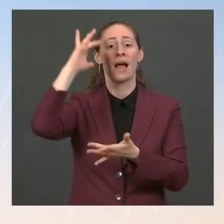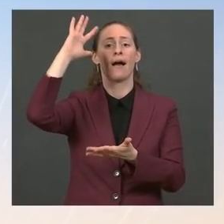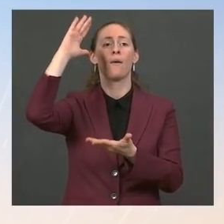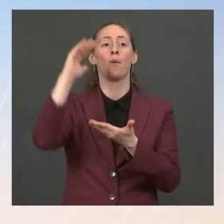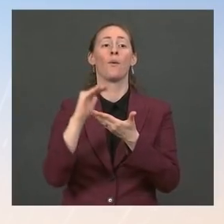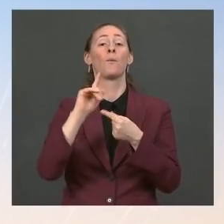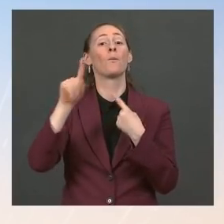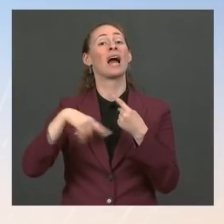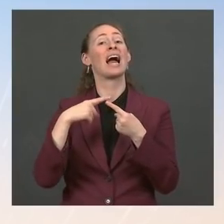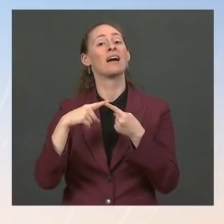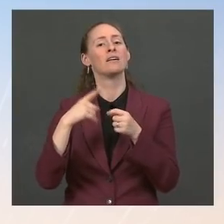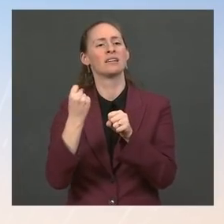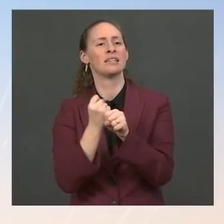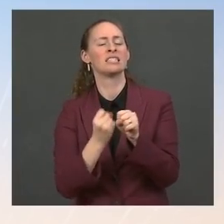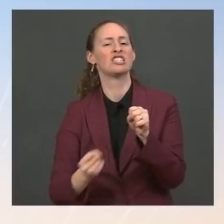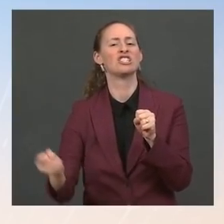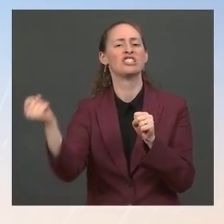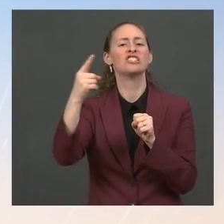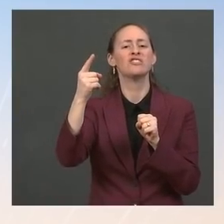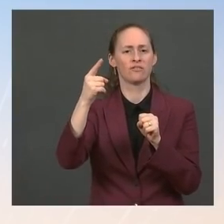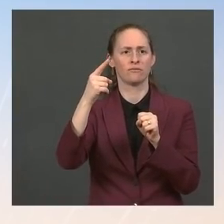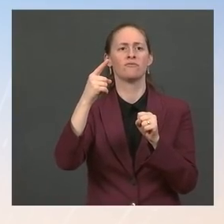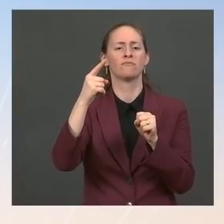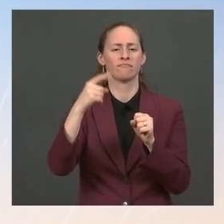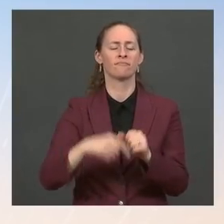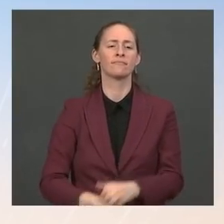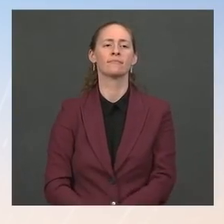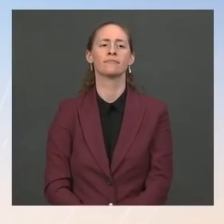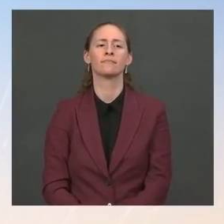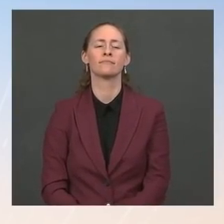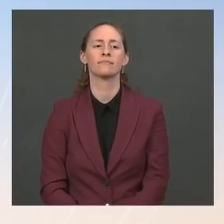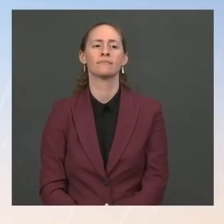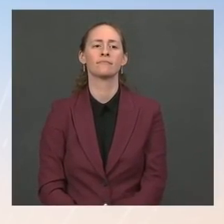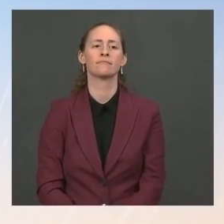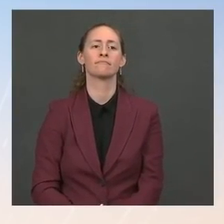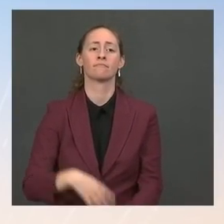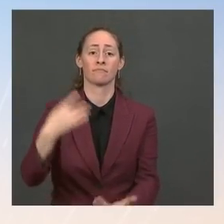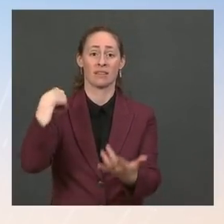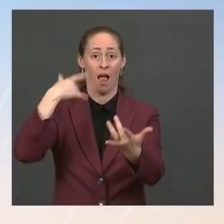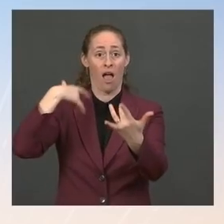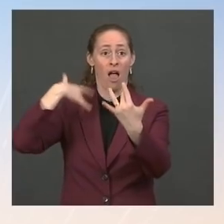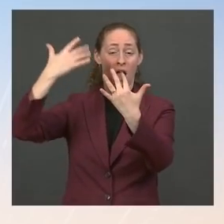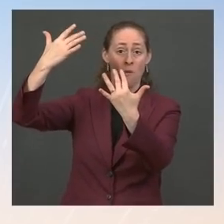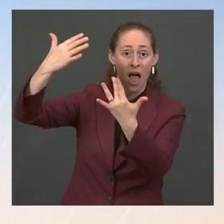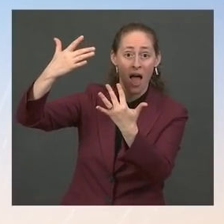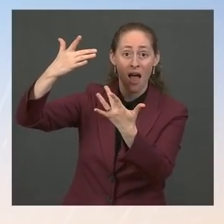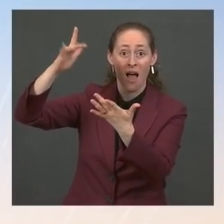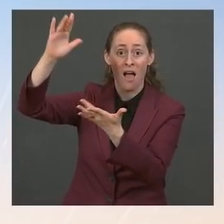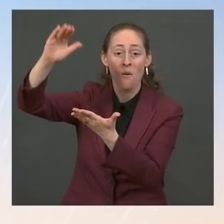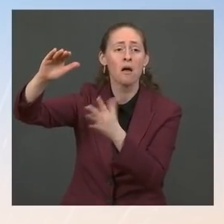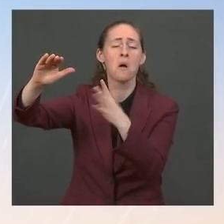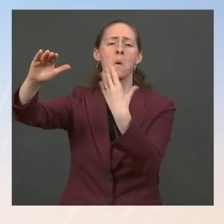is how we cut costs in the short term. I've outlined a number of ways we would cut costs. I would note that we don't have partnership from --